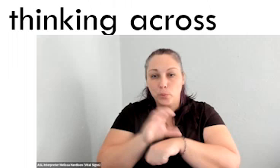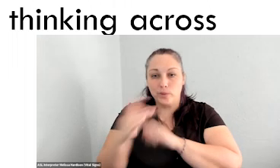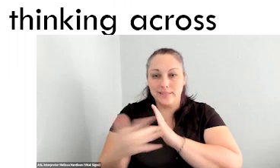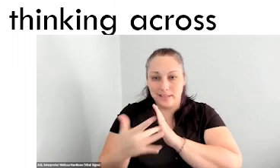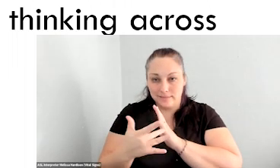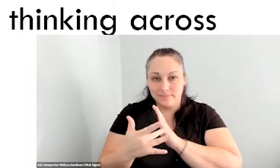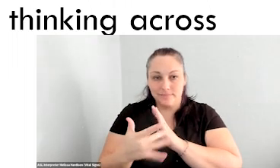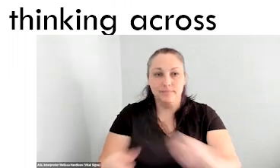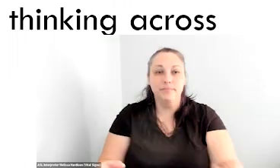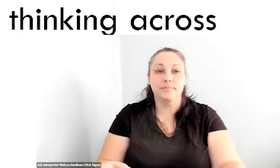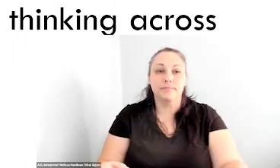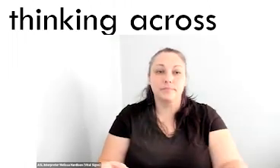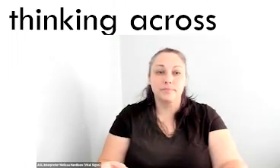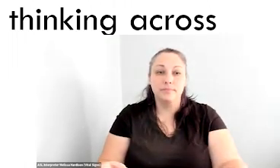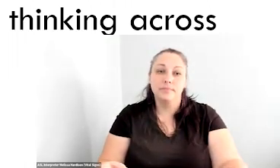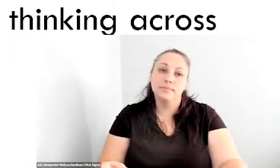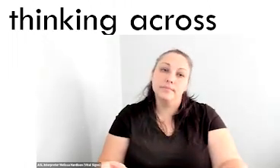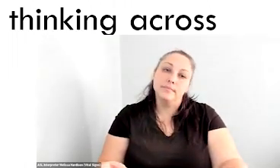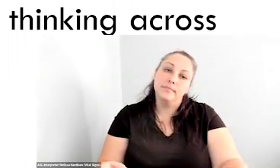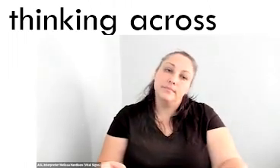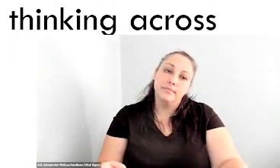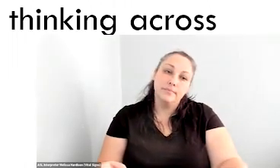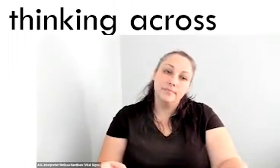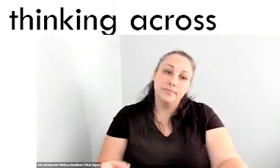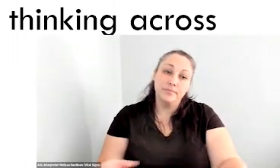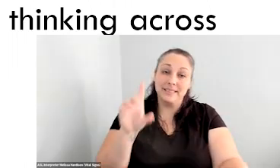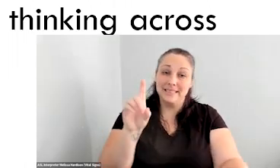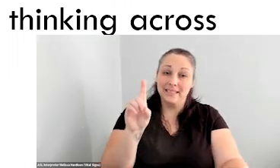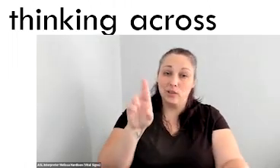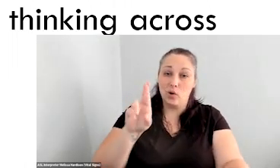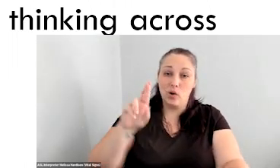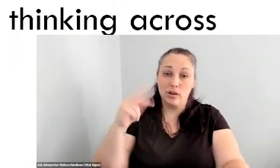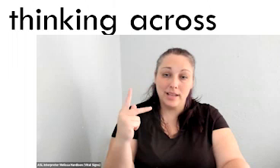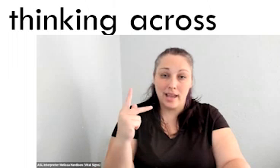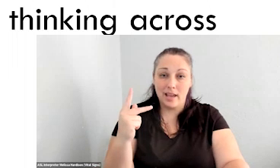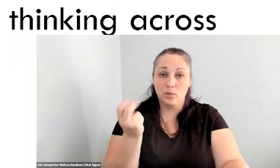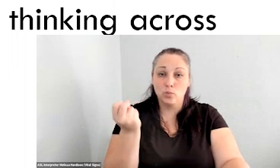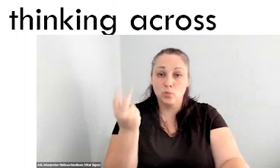The DRK-12 program seeks to significantly enhance the learning and teaching of STEM fields